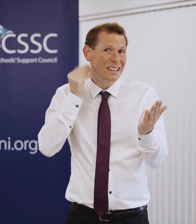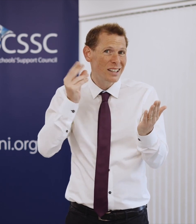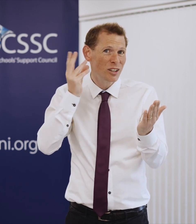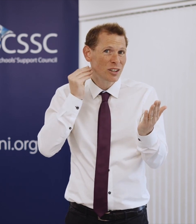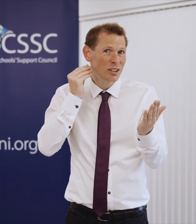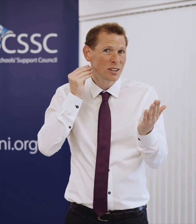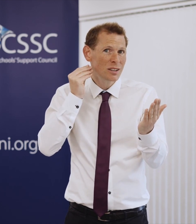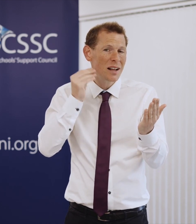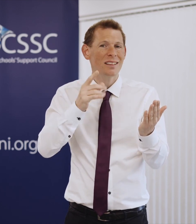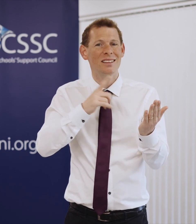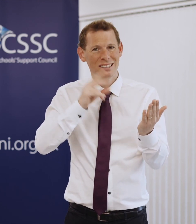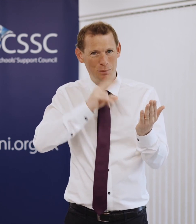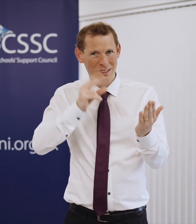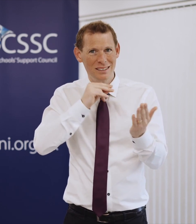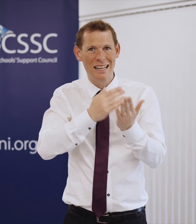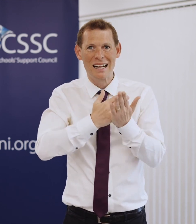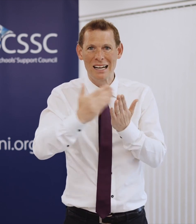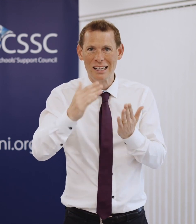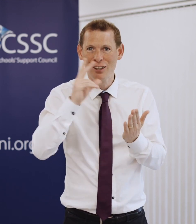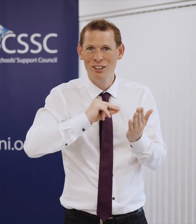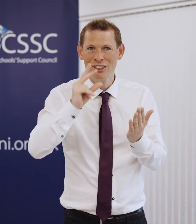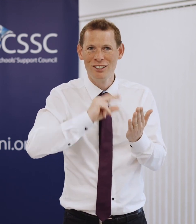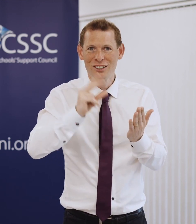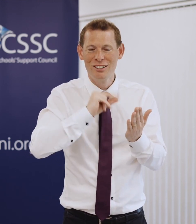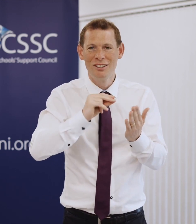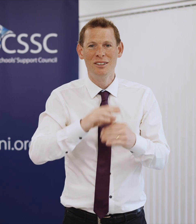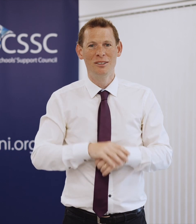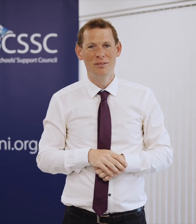Some with moderate deafness perhaps can hear some sounds and learn to speak more clearly